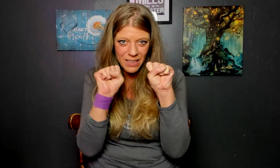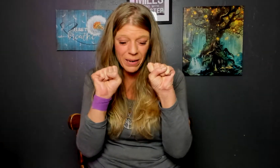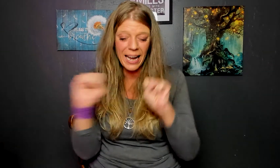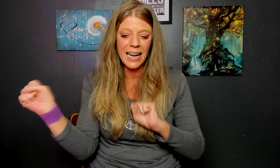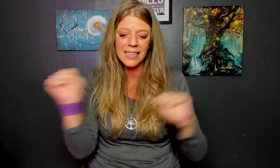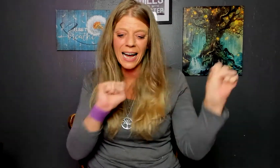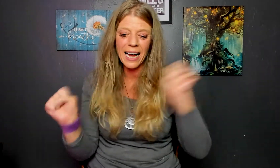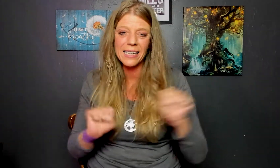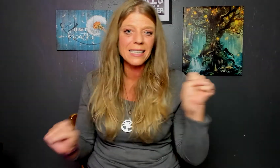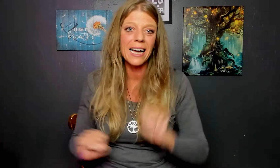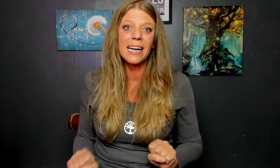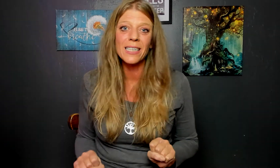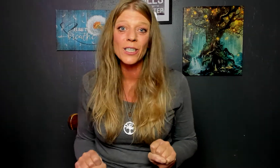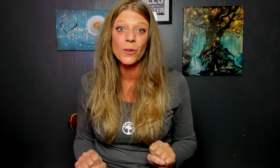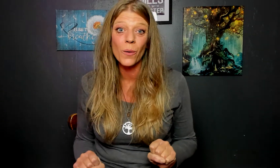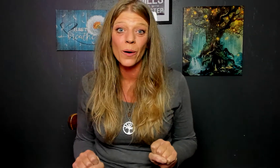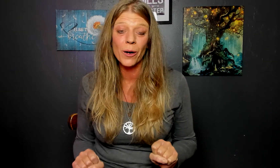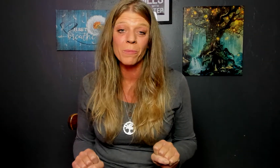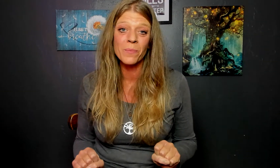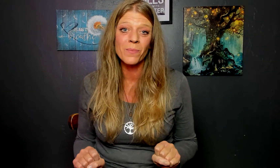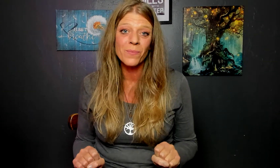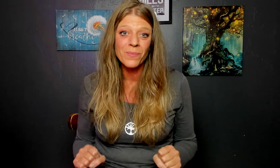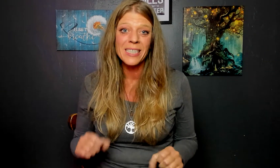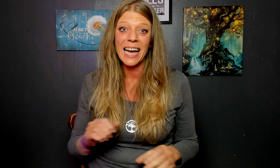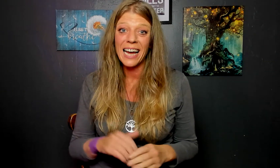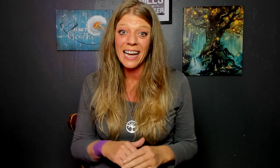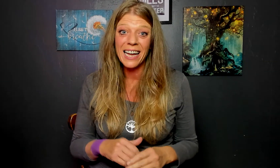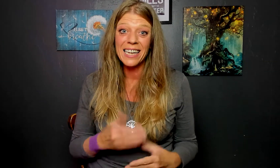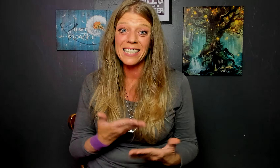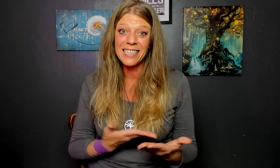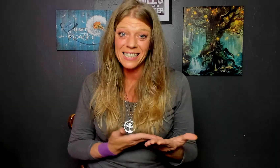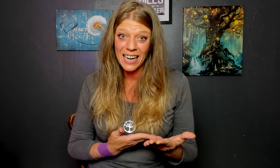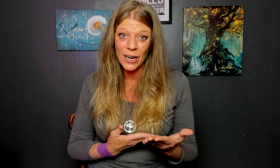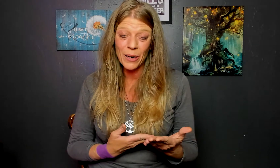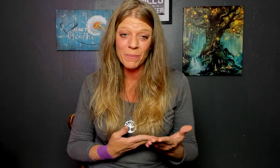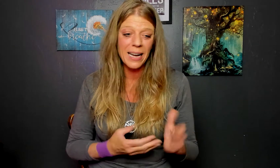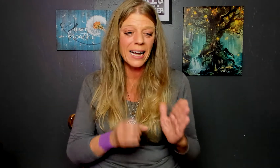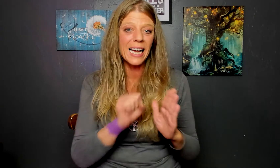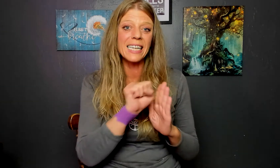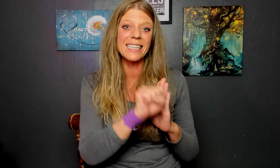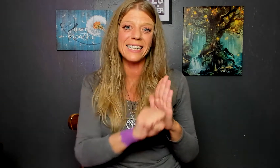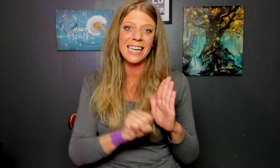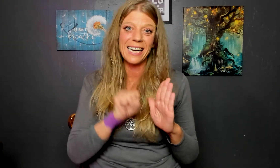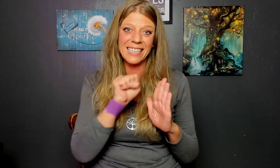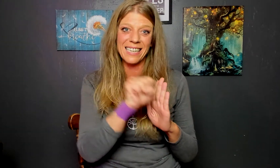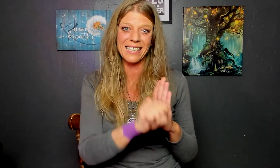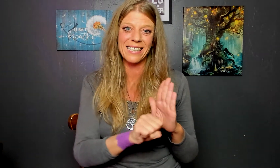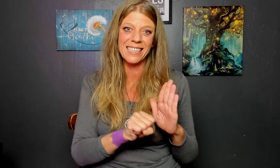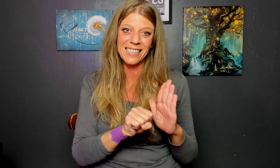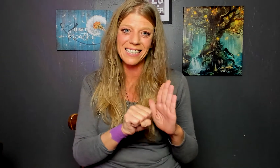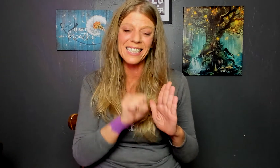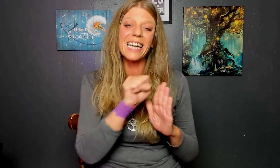See my S-Hands? STORM. In some SEASONS.